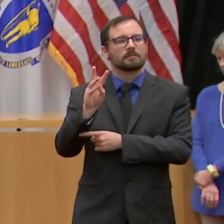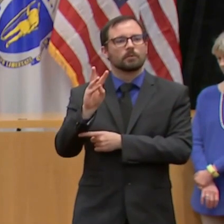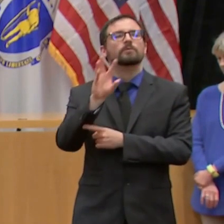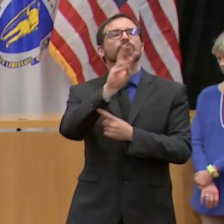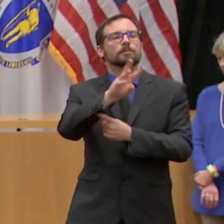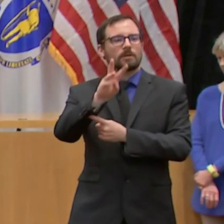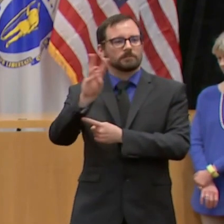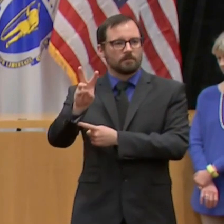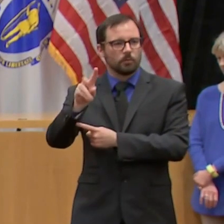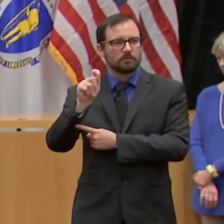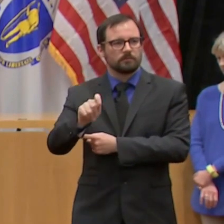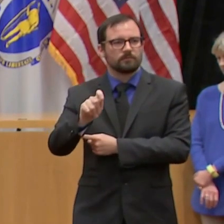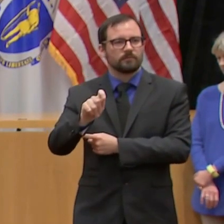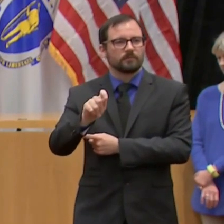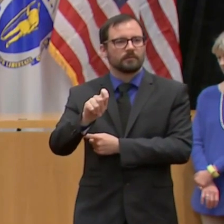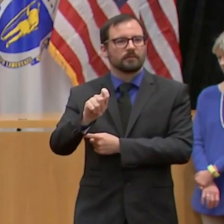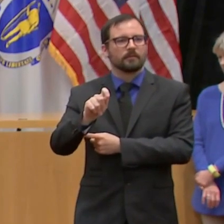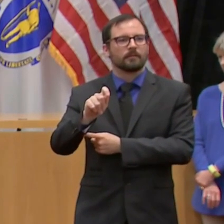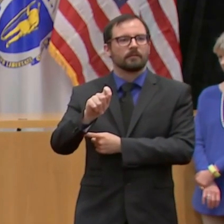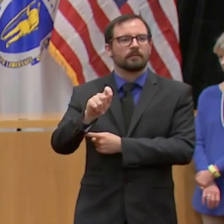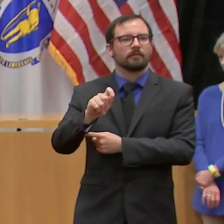WITH A TRAINED ADVOCATE AT THE